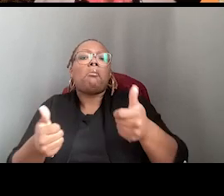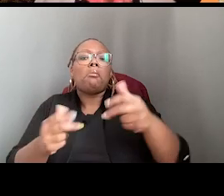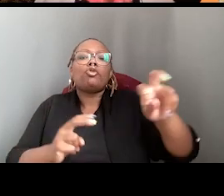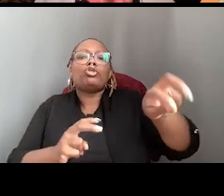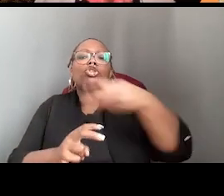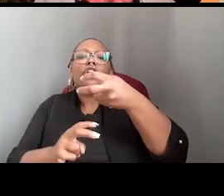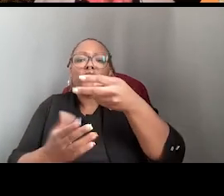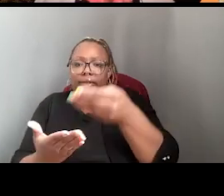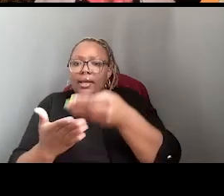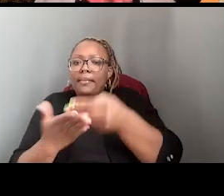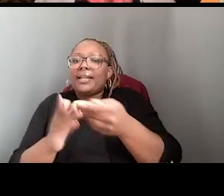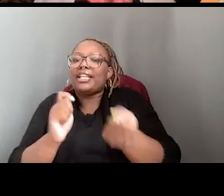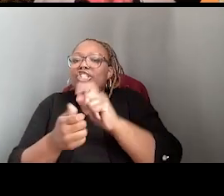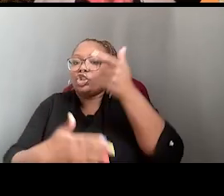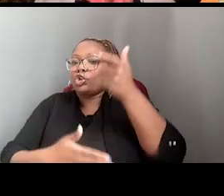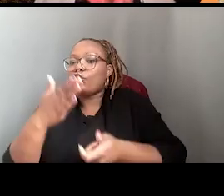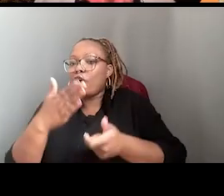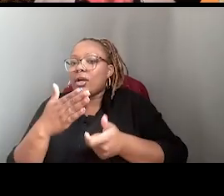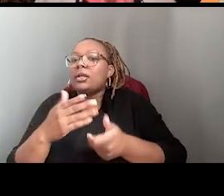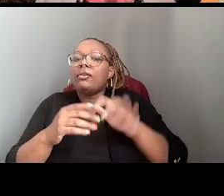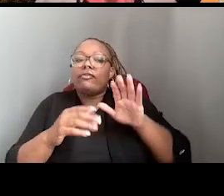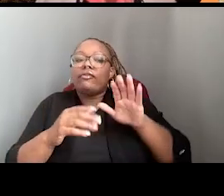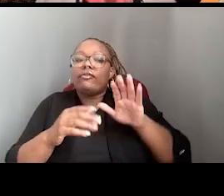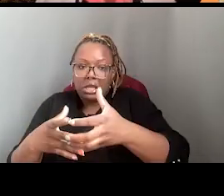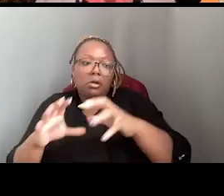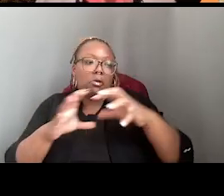from that category to another nonparticipant support category.